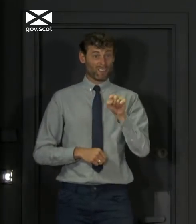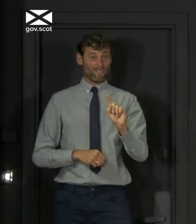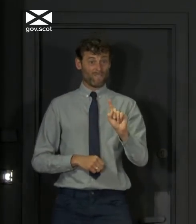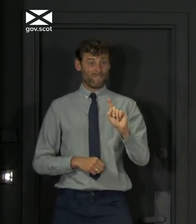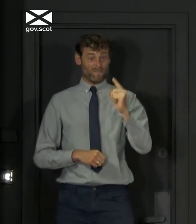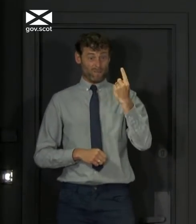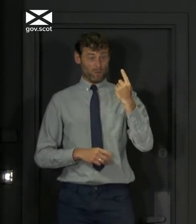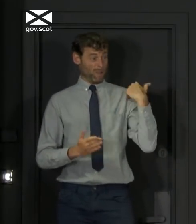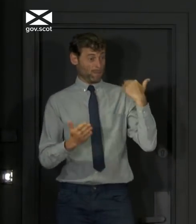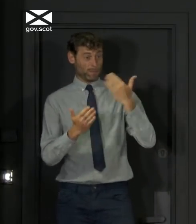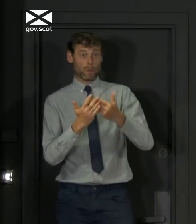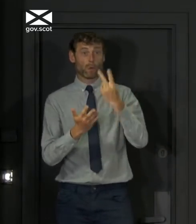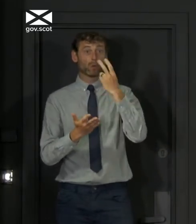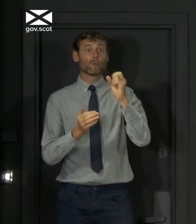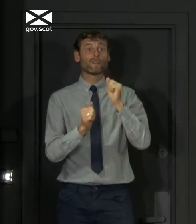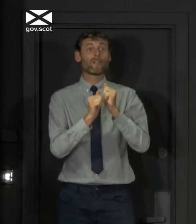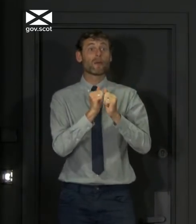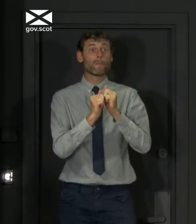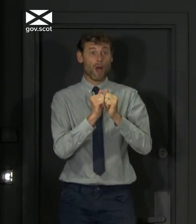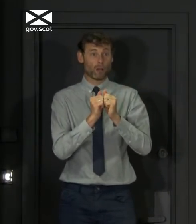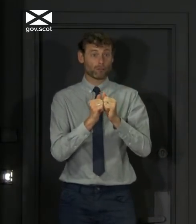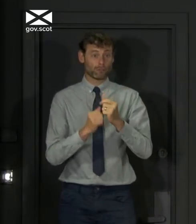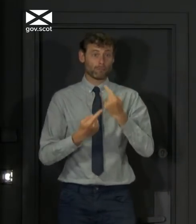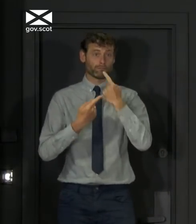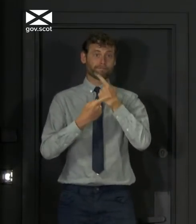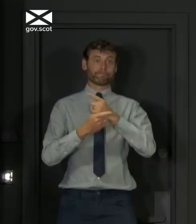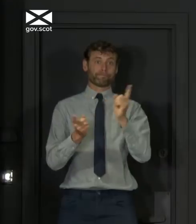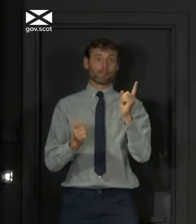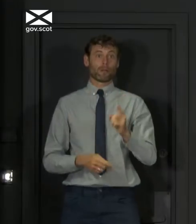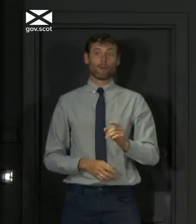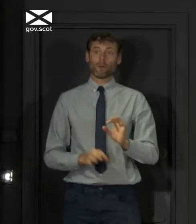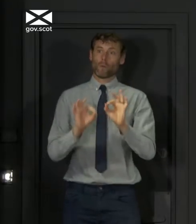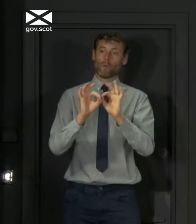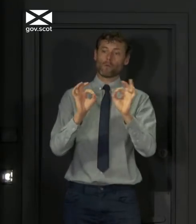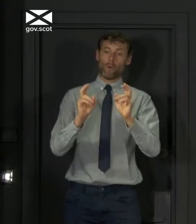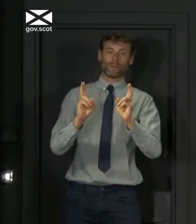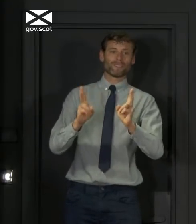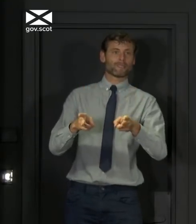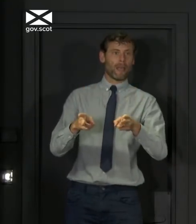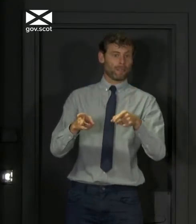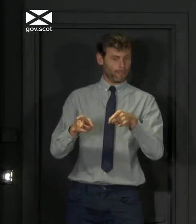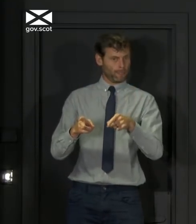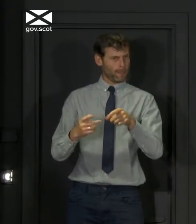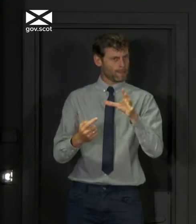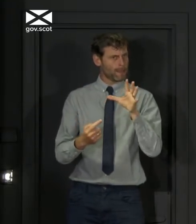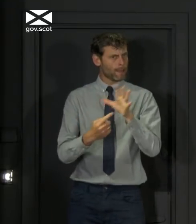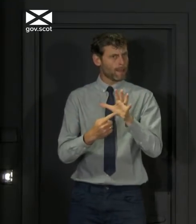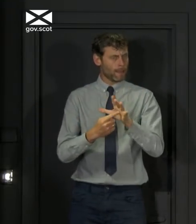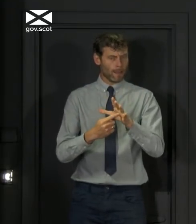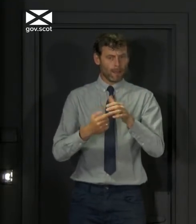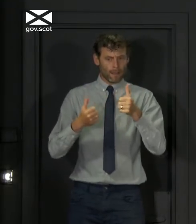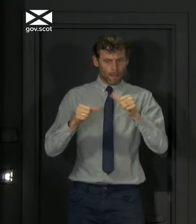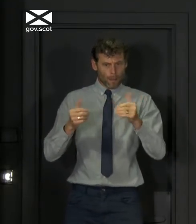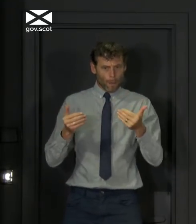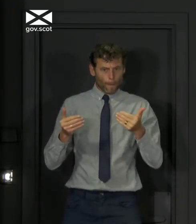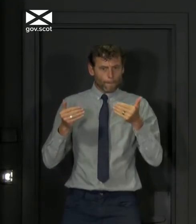before lockdown began. That is really significant and it is down to the sacrifices of each and every one of